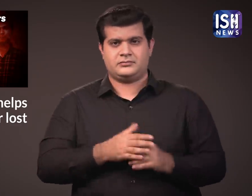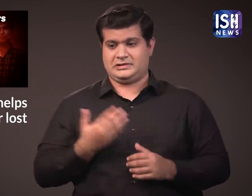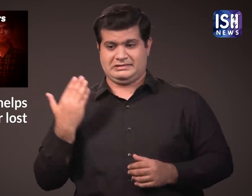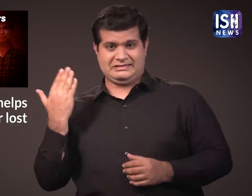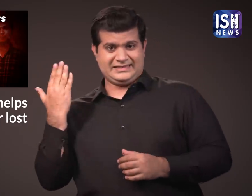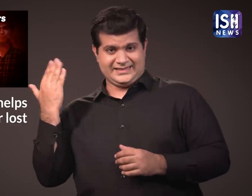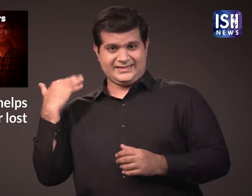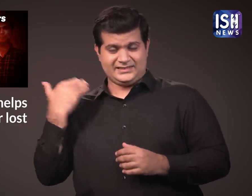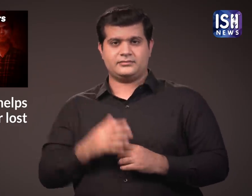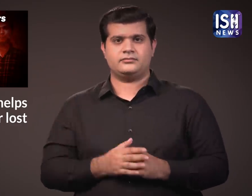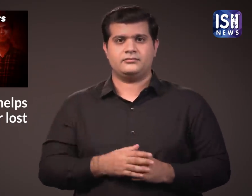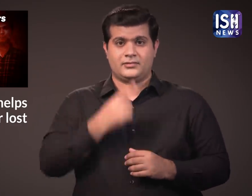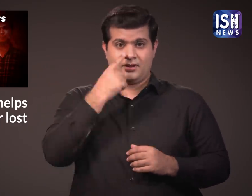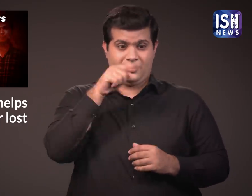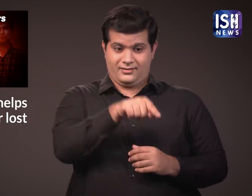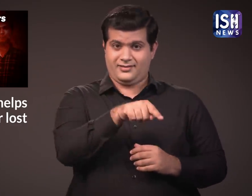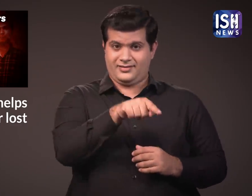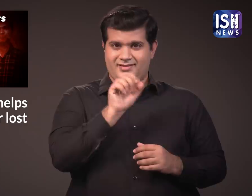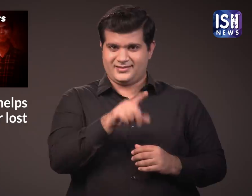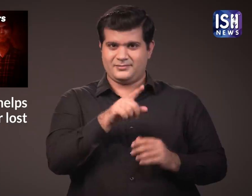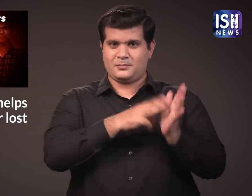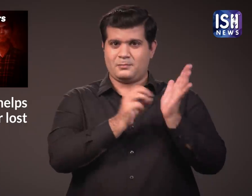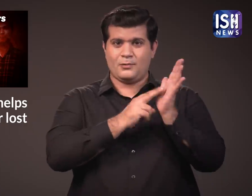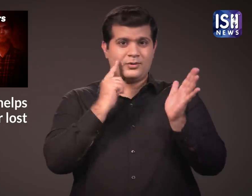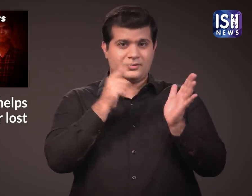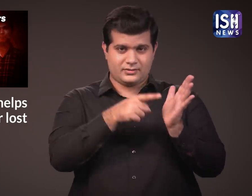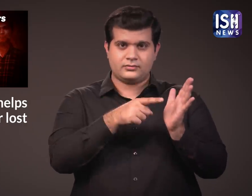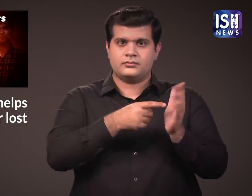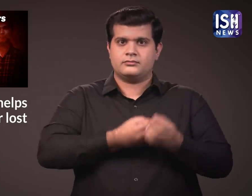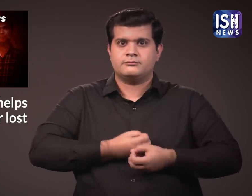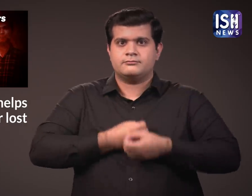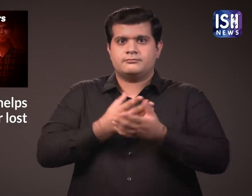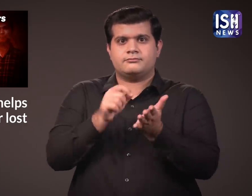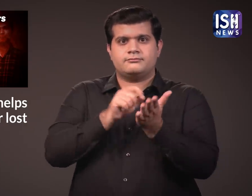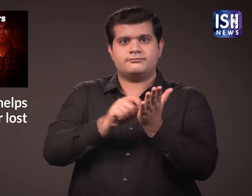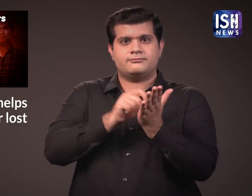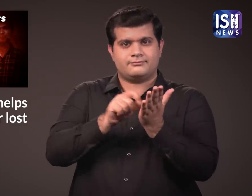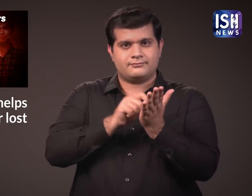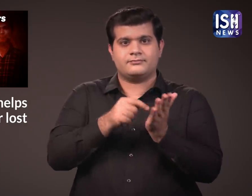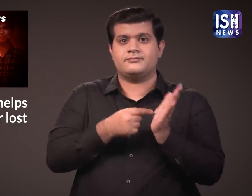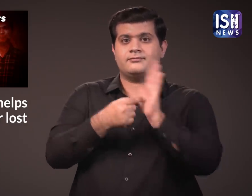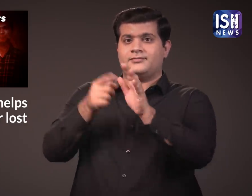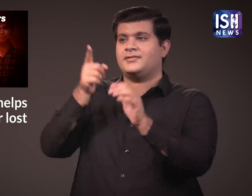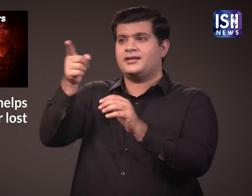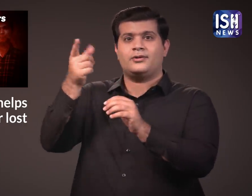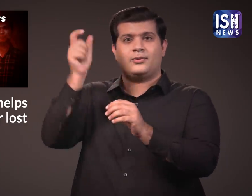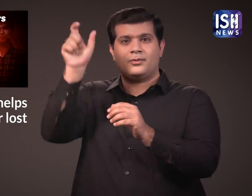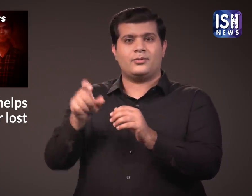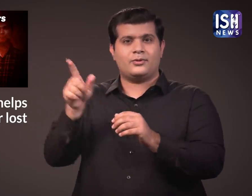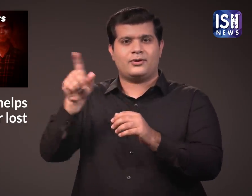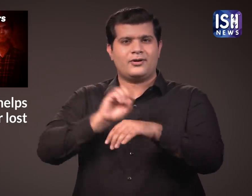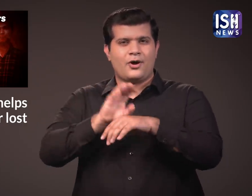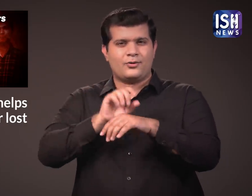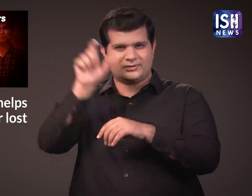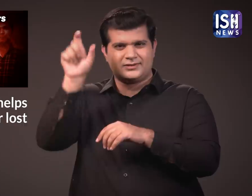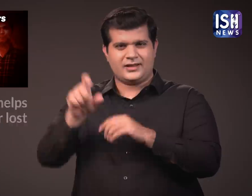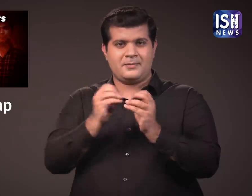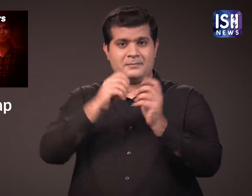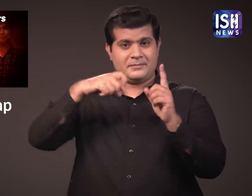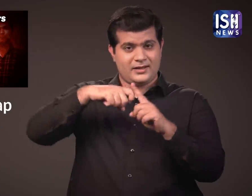Recently, she told her counsellor Bharti Kashyap